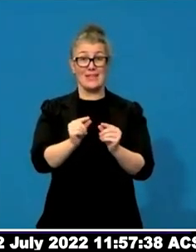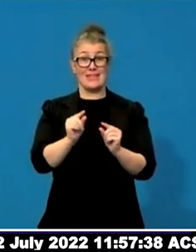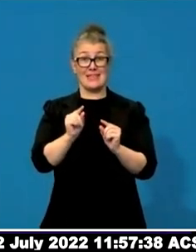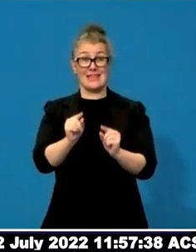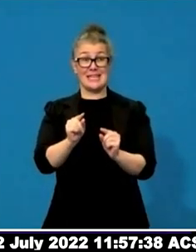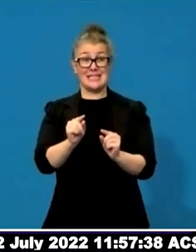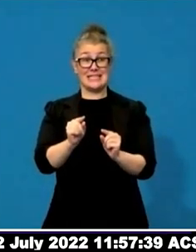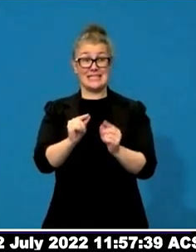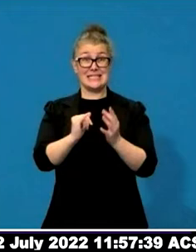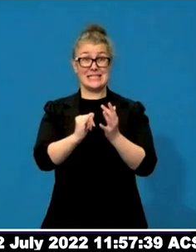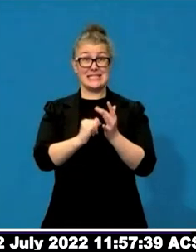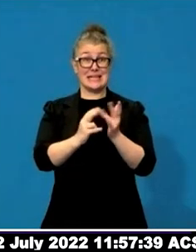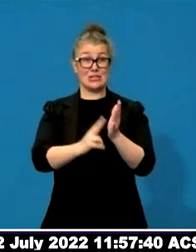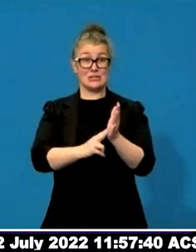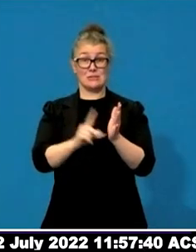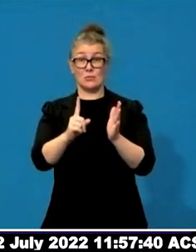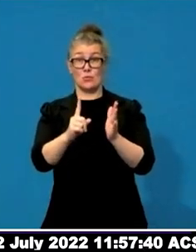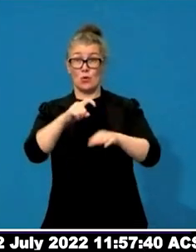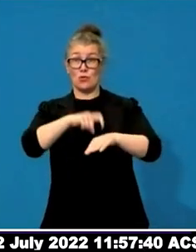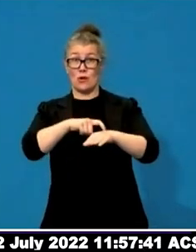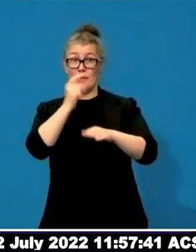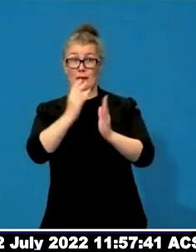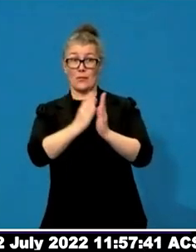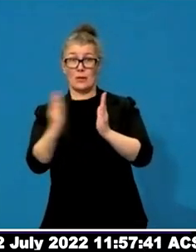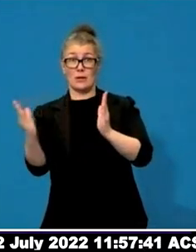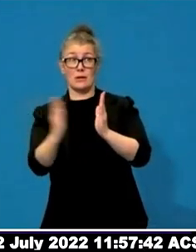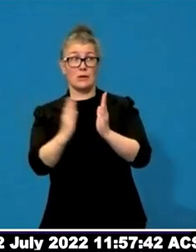I was going to propose to go for another five or 10 minutes with this witness, and then we will consider